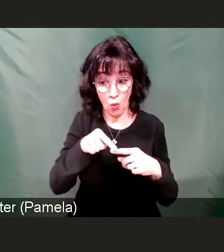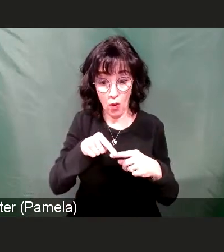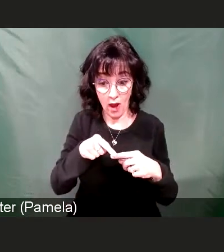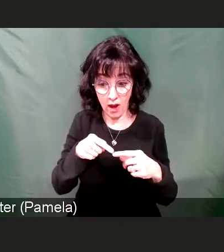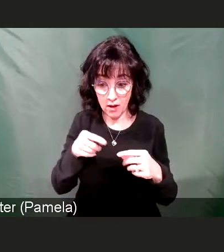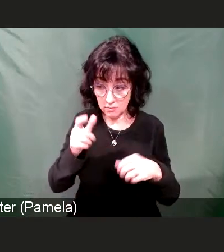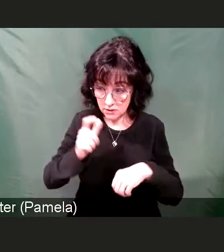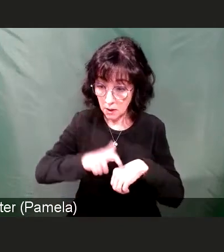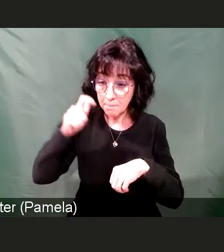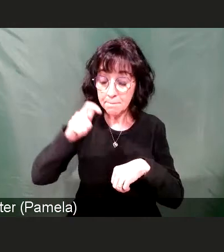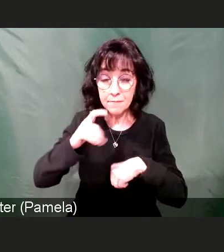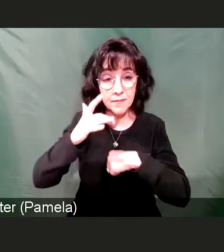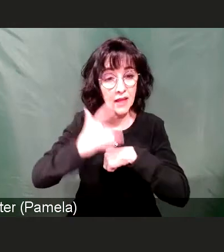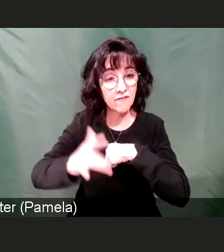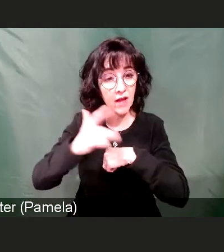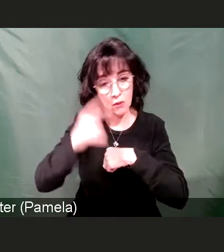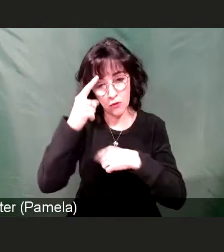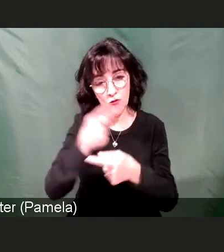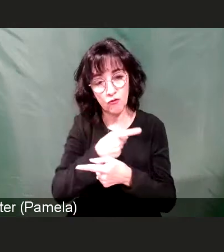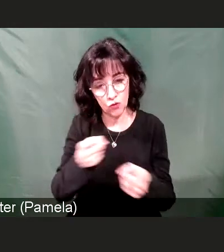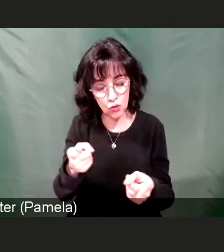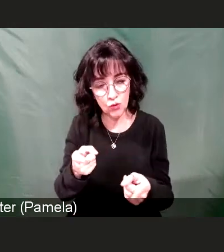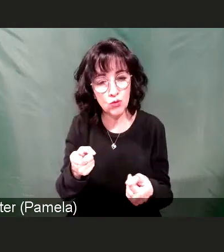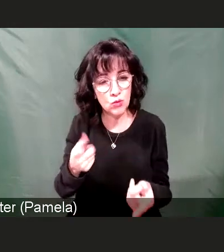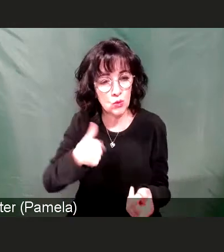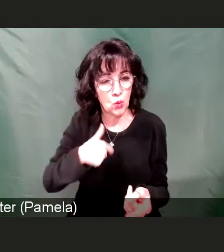and really in how to get in contact with you which is most important.